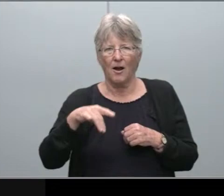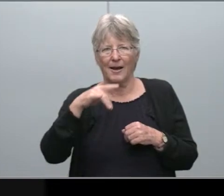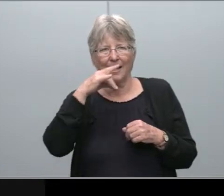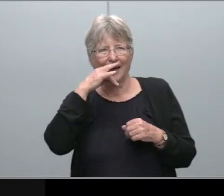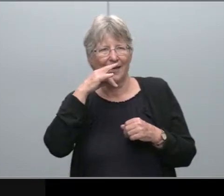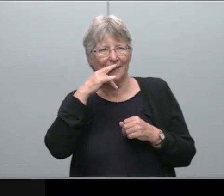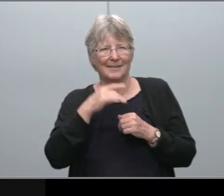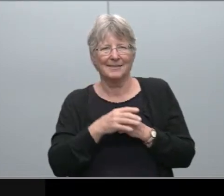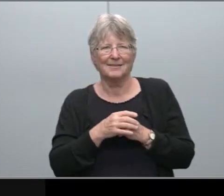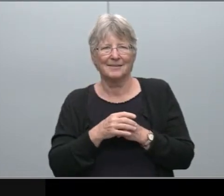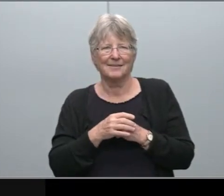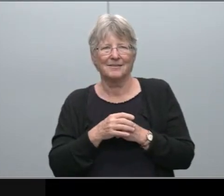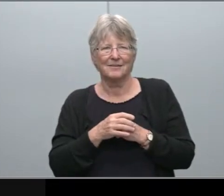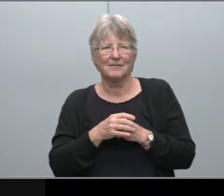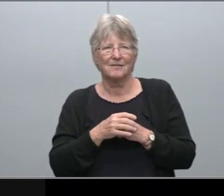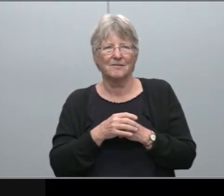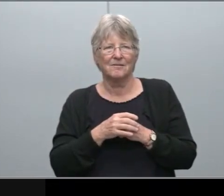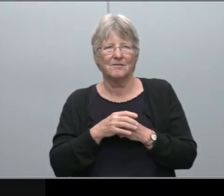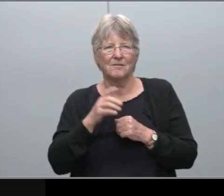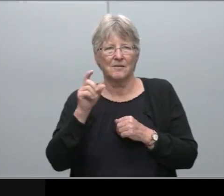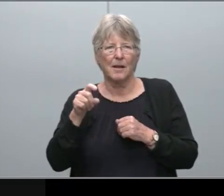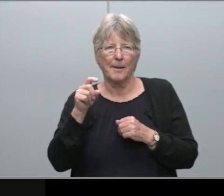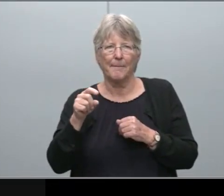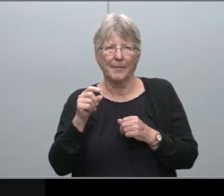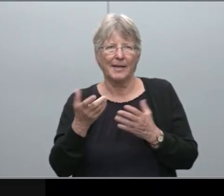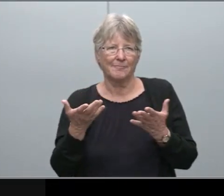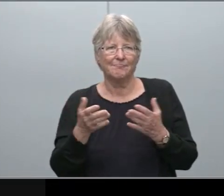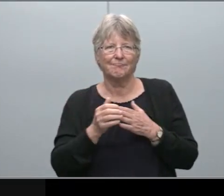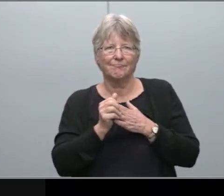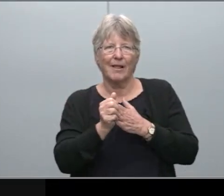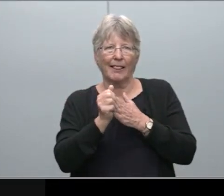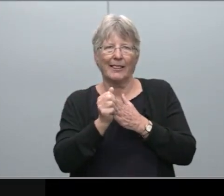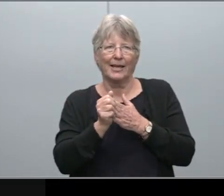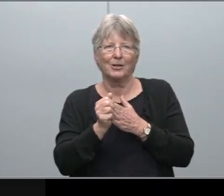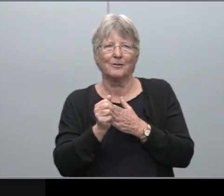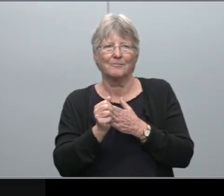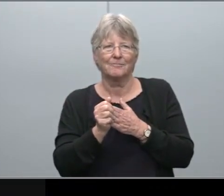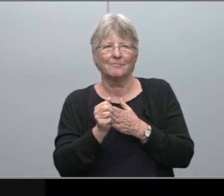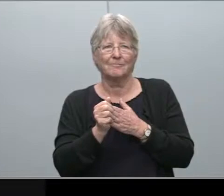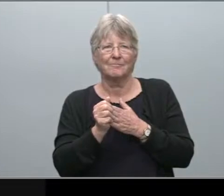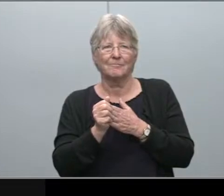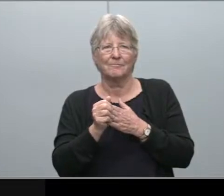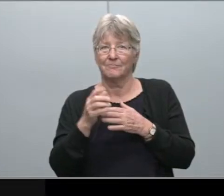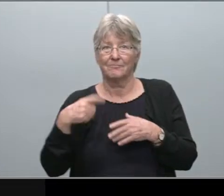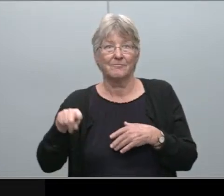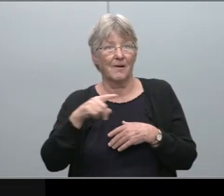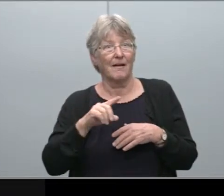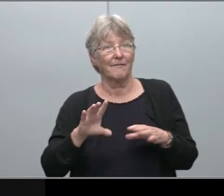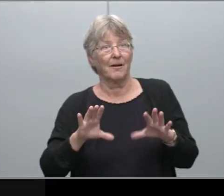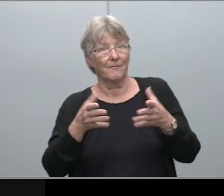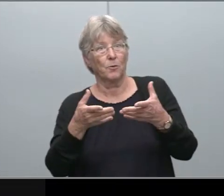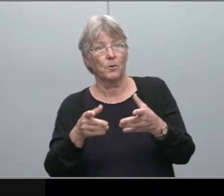you're also sharing options. You're sharing how that can be done. So thank you for adding a solution